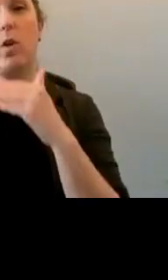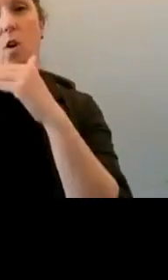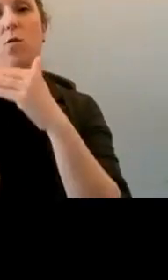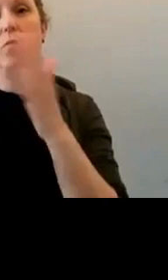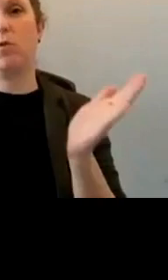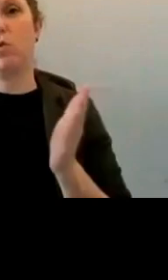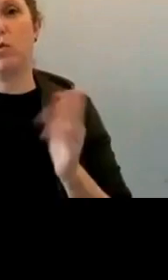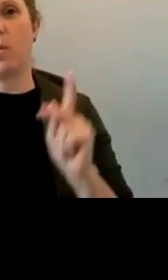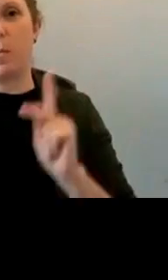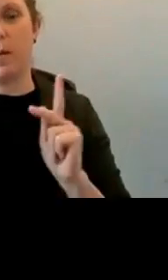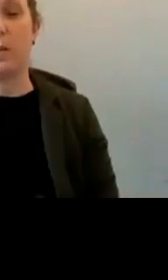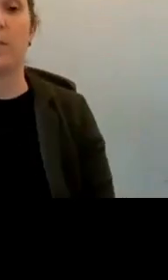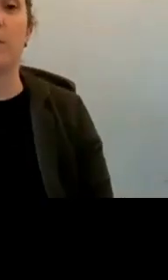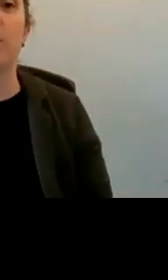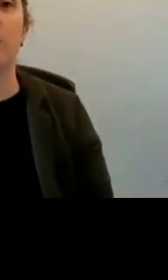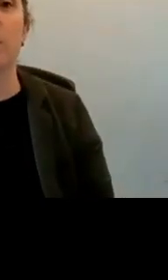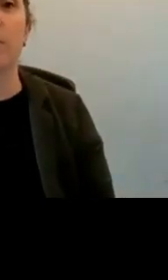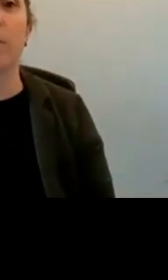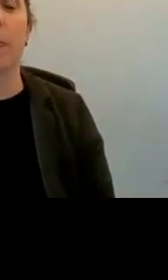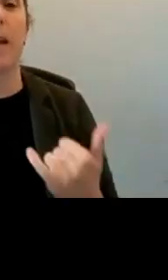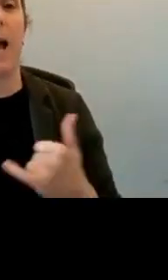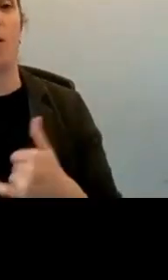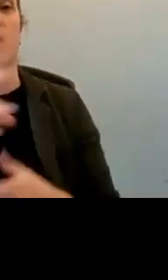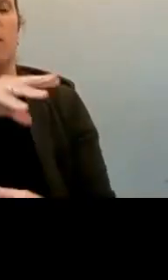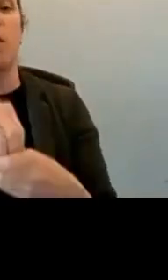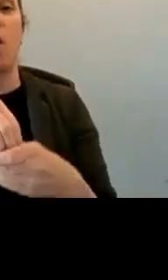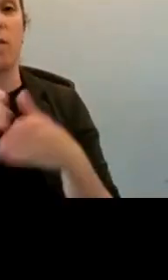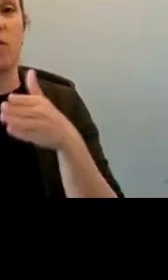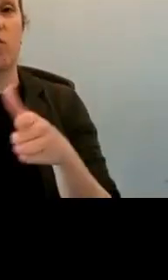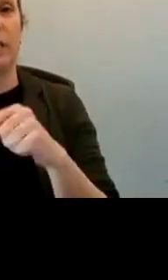so she's a member now of the street team at Boston healthcare for the homeless she